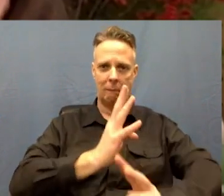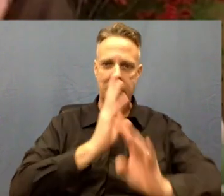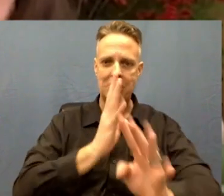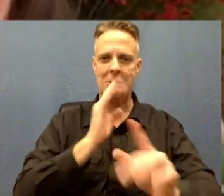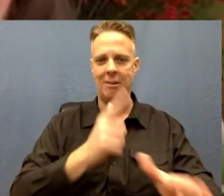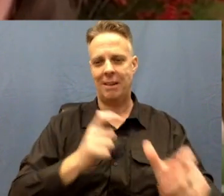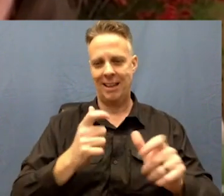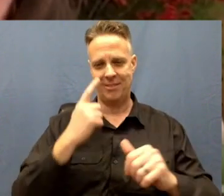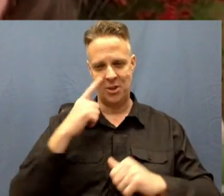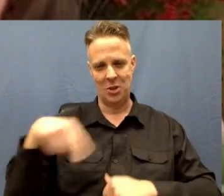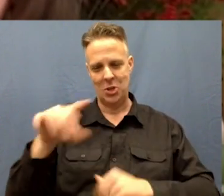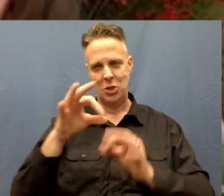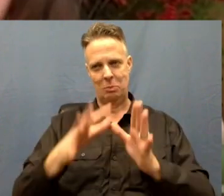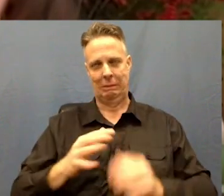YET THEY REMAIN